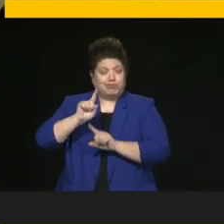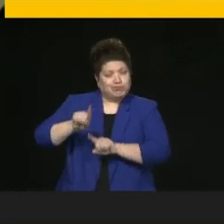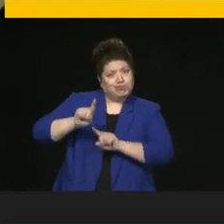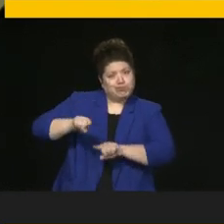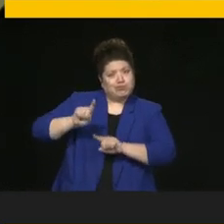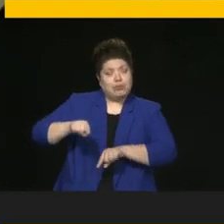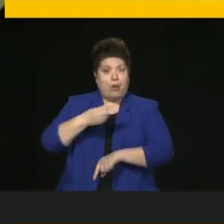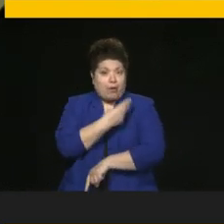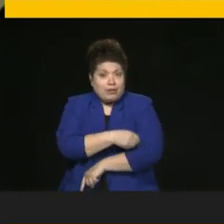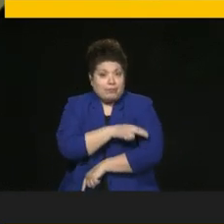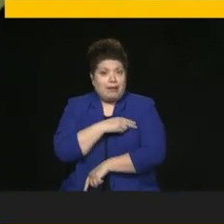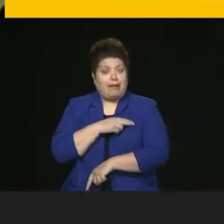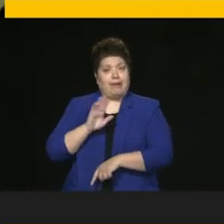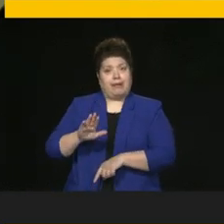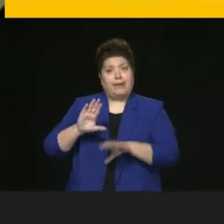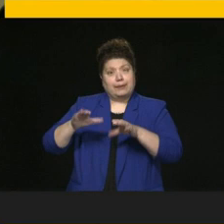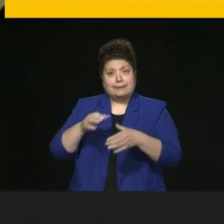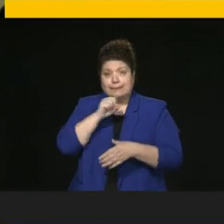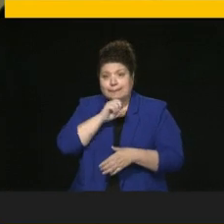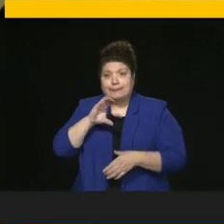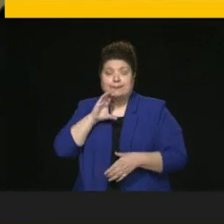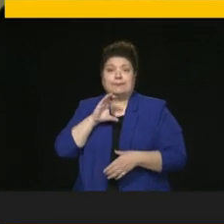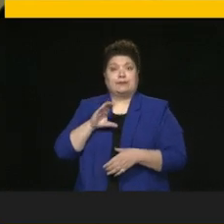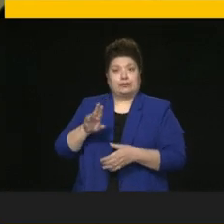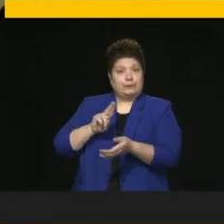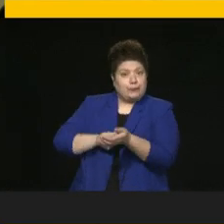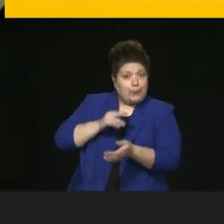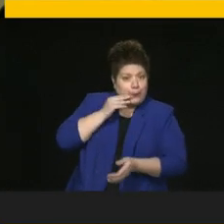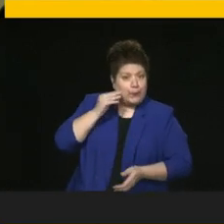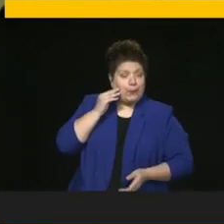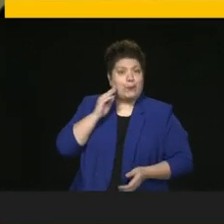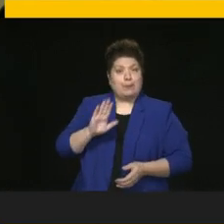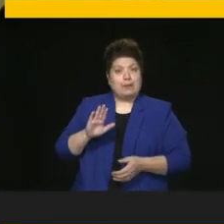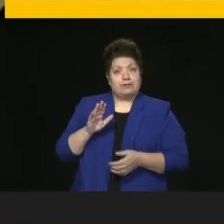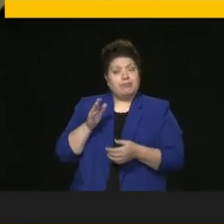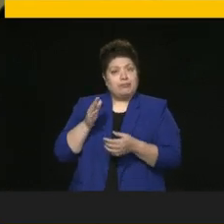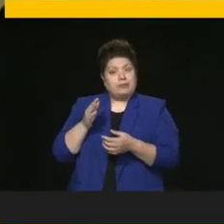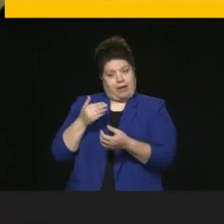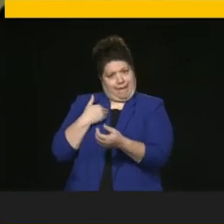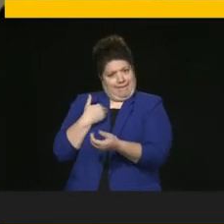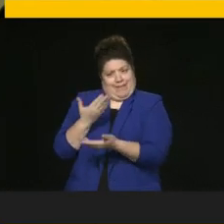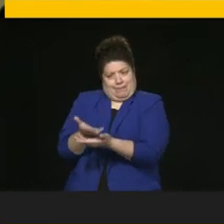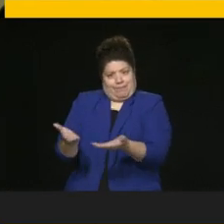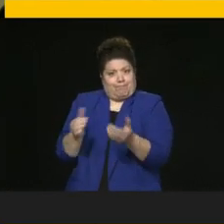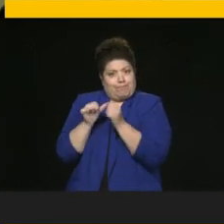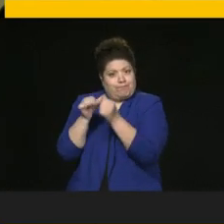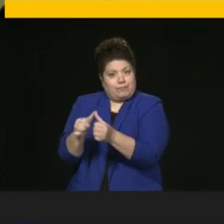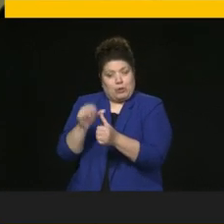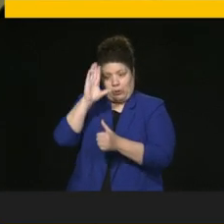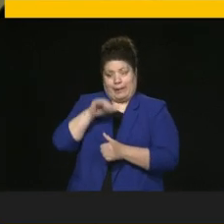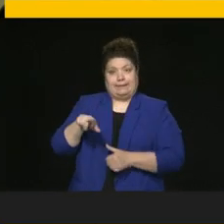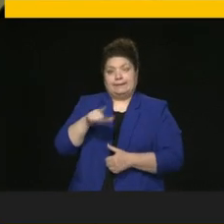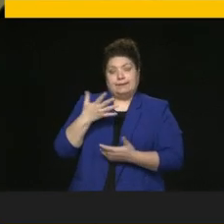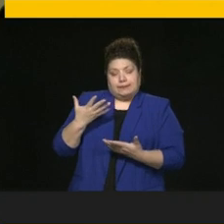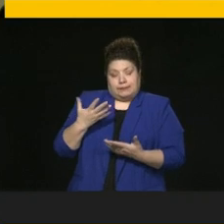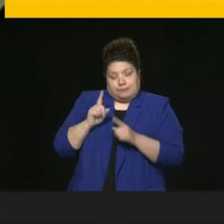THIS CRITICAL TIME. THEY'RE WORKING DAY IN AND DAY OUT AT HOSPITALS, CARE